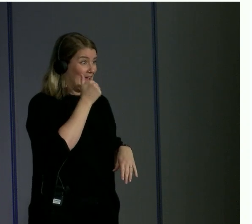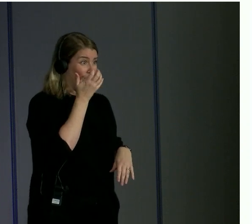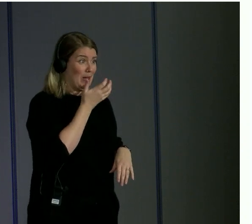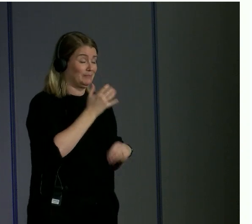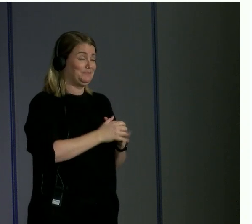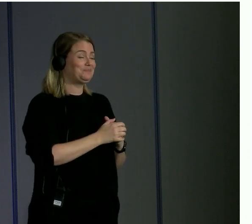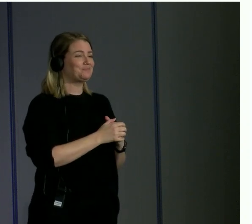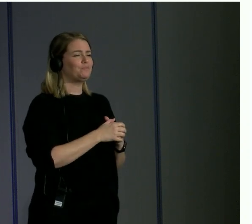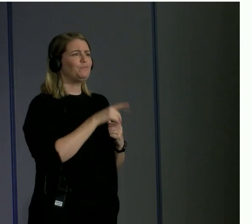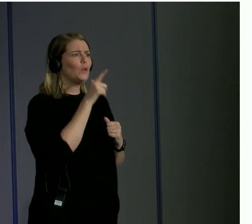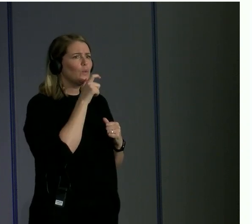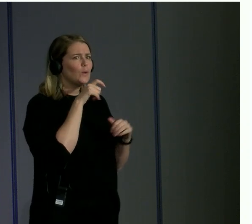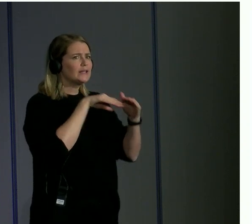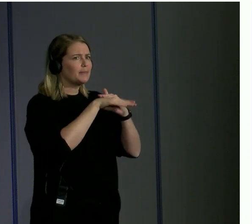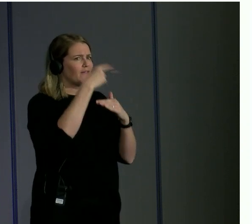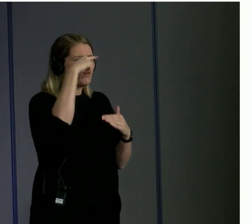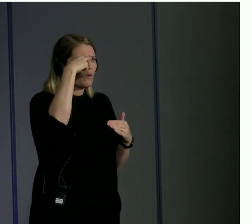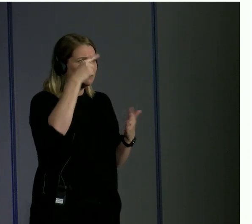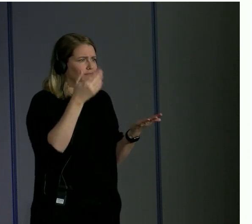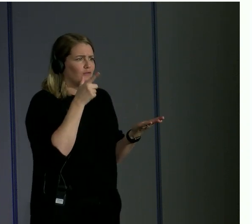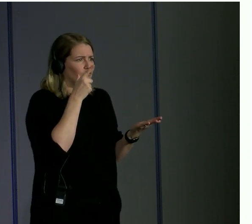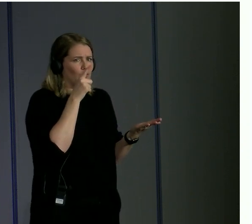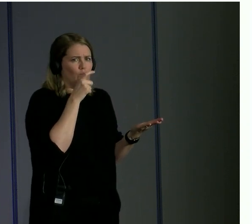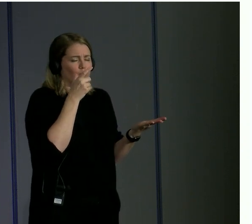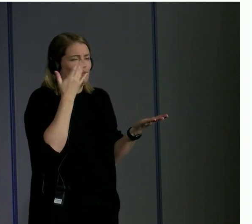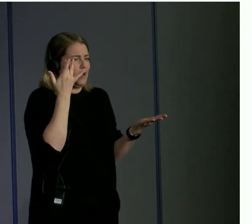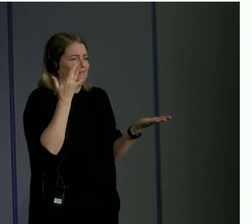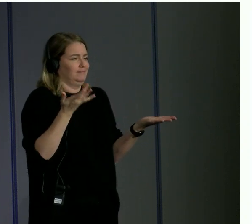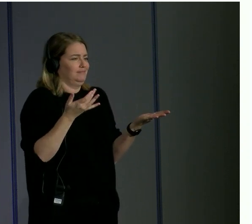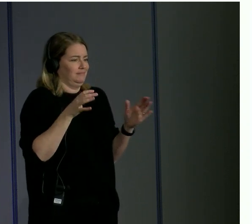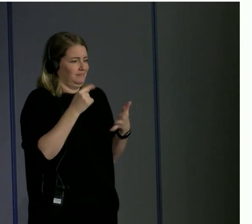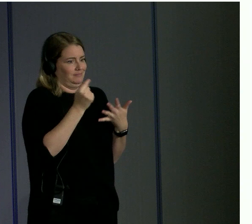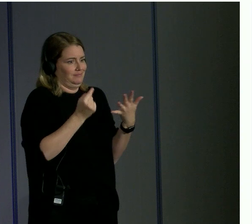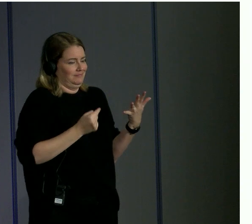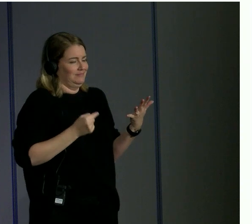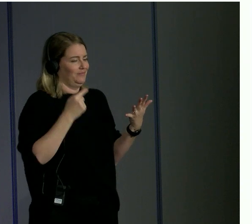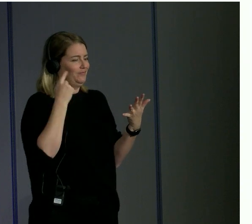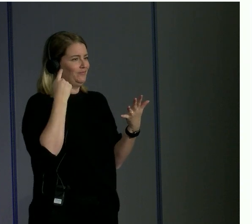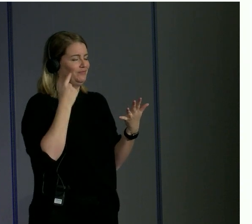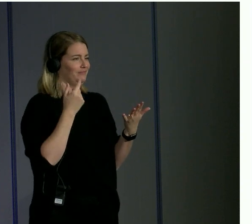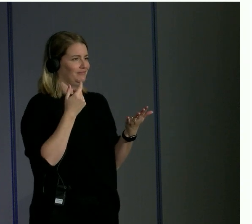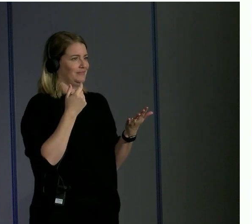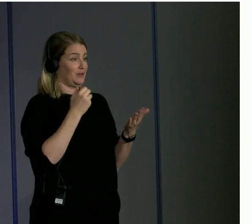So who is accessibility for, really? Why are we doing these things to make our documents